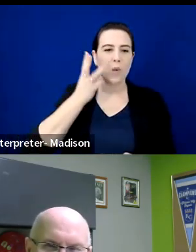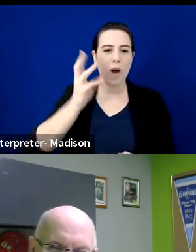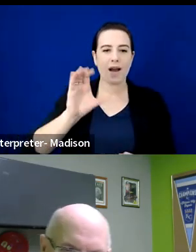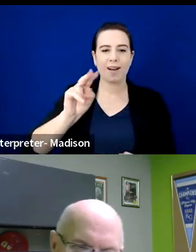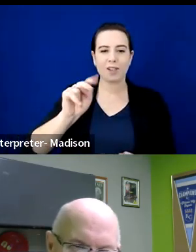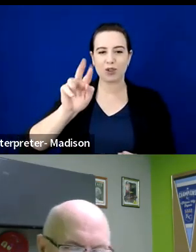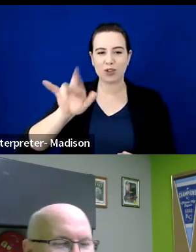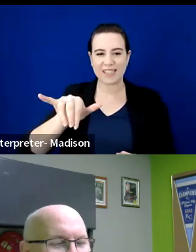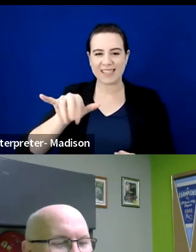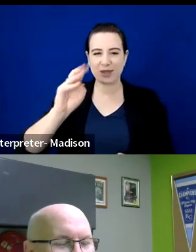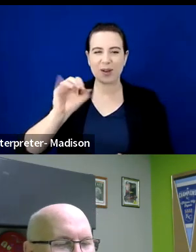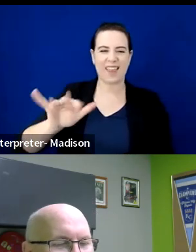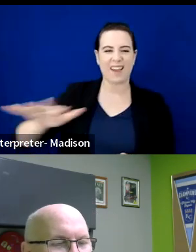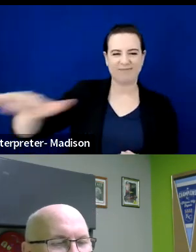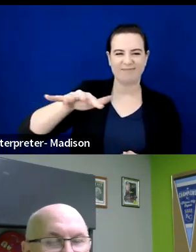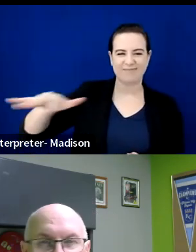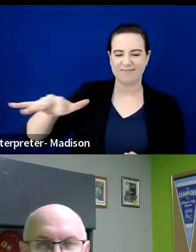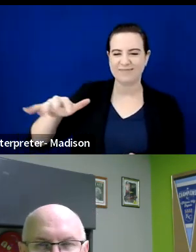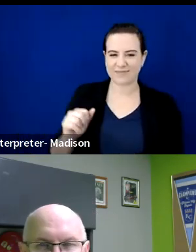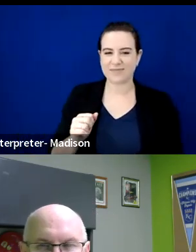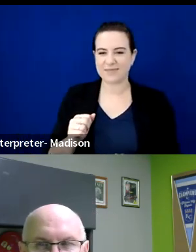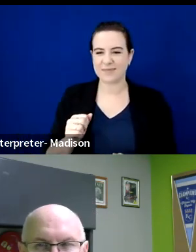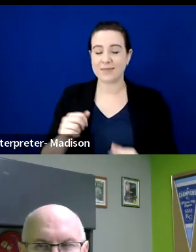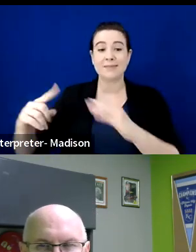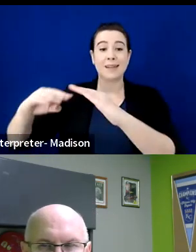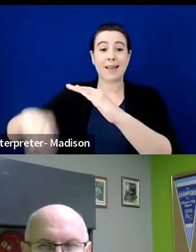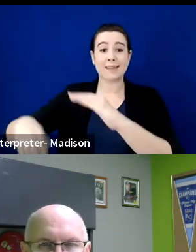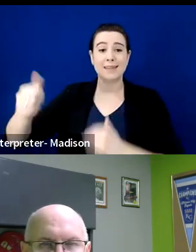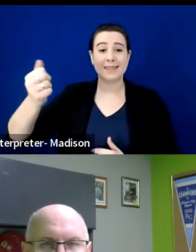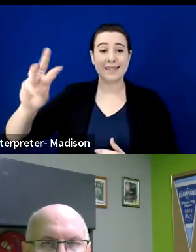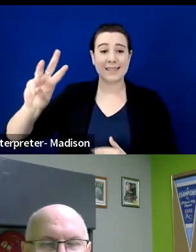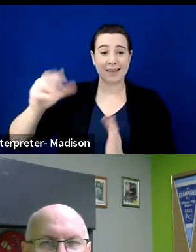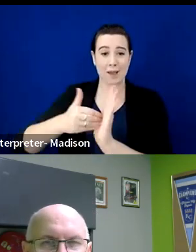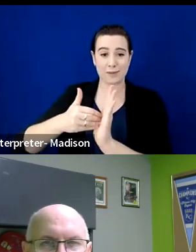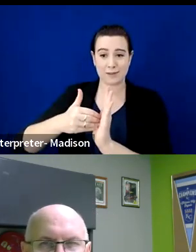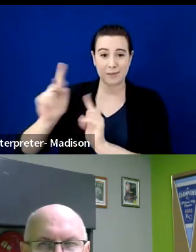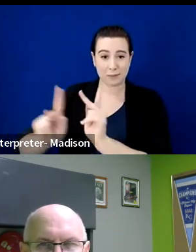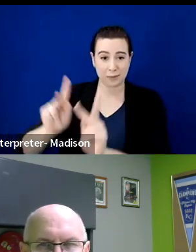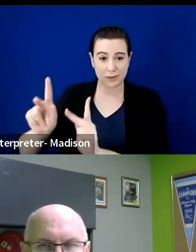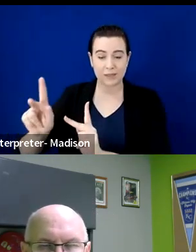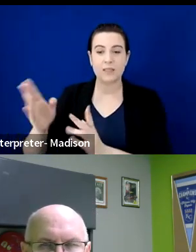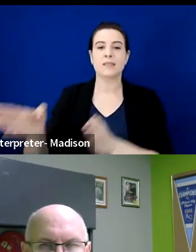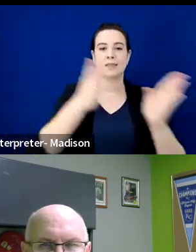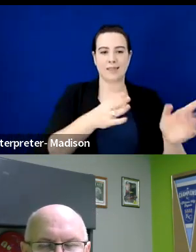Another -- the county in Ownsville is Gastamay County -- and any of you never heard of blind country, Missouri, that's that county.